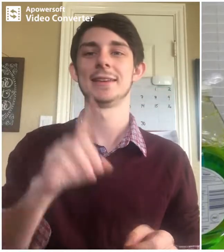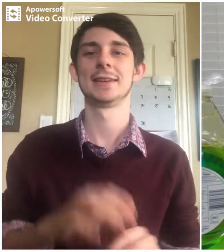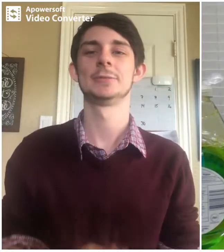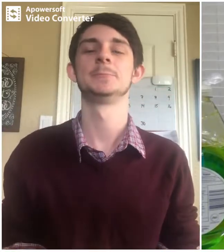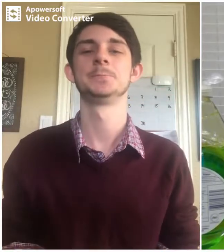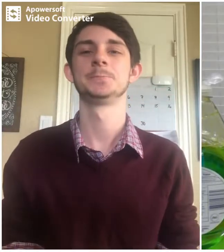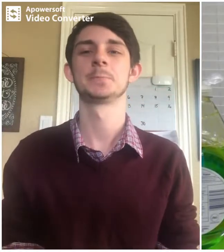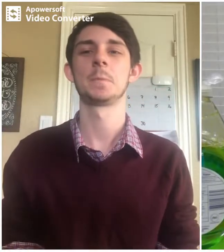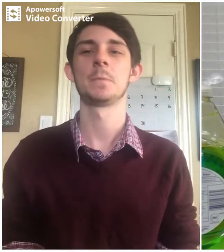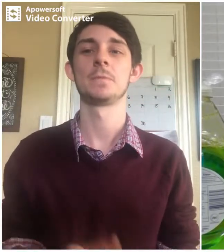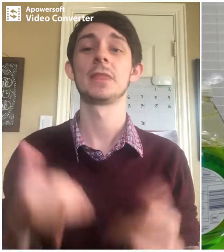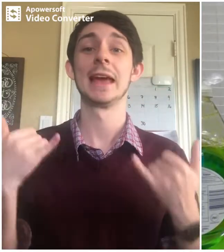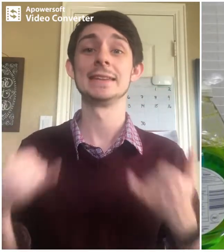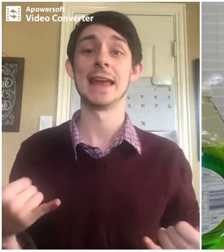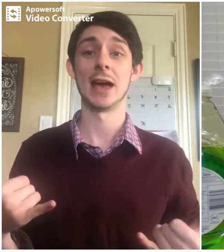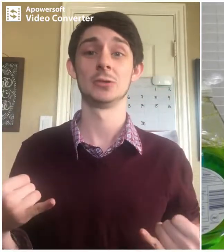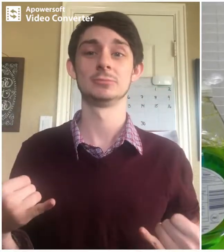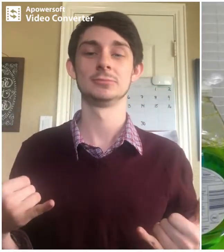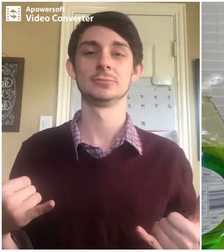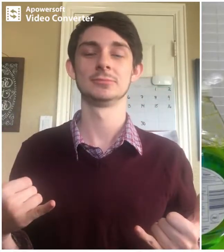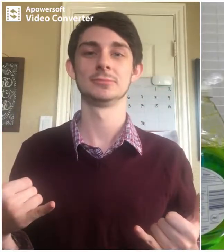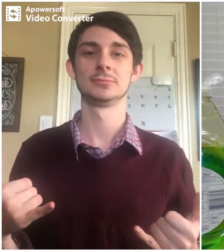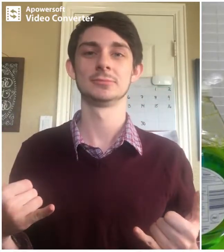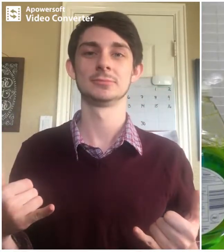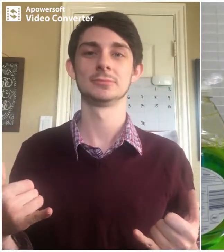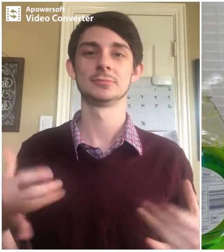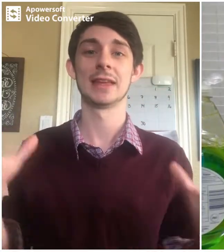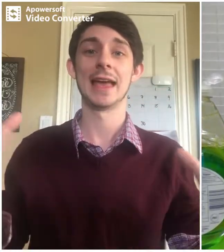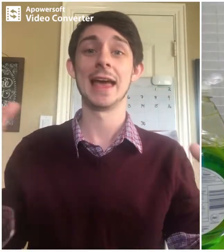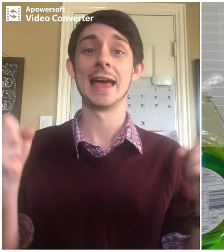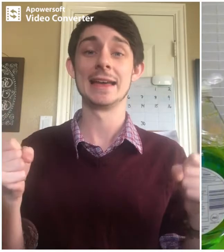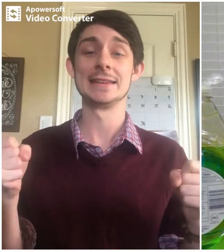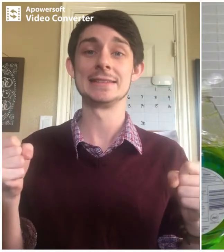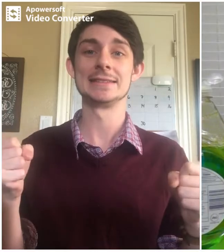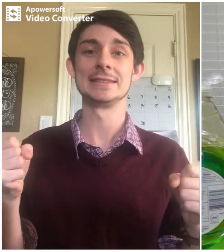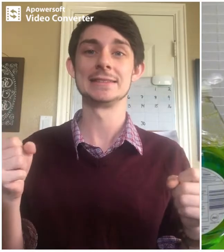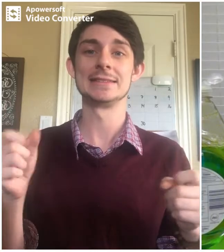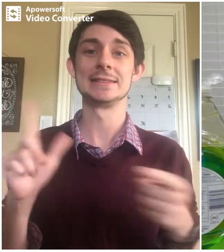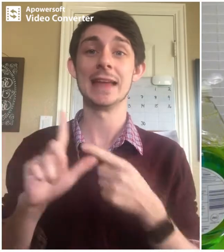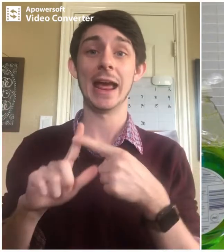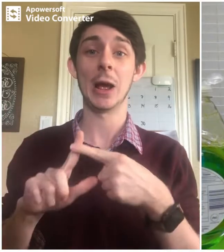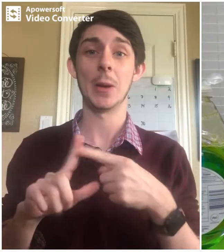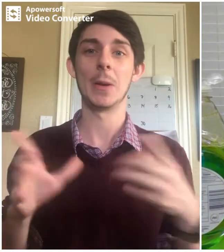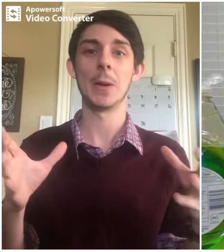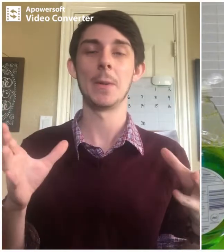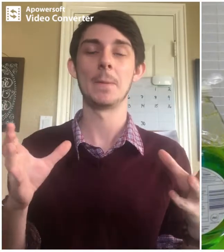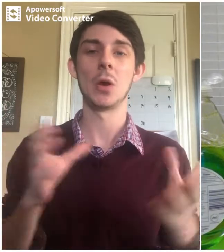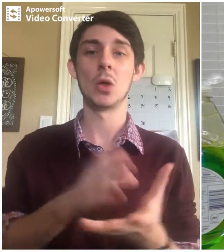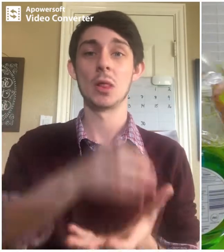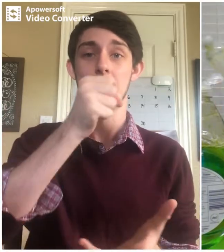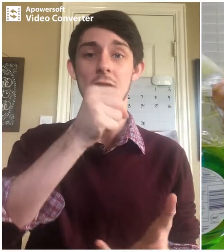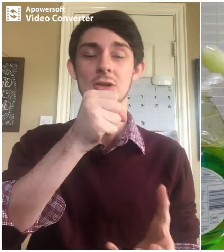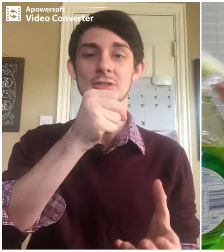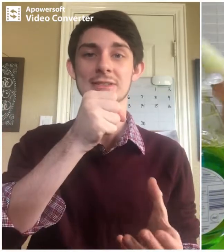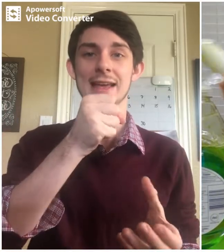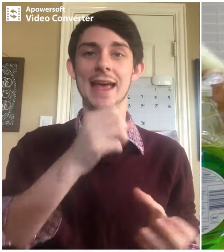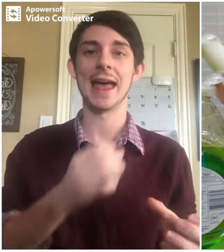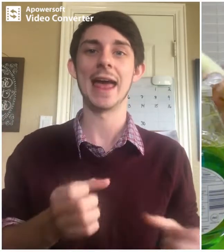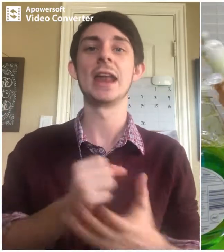is we're going to take both of these mixtures and you're going to shake it for 20 seconds. I'm actually going to start my timer and start shaking it. Make